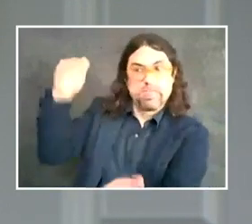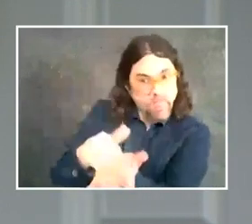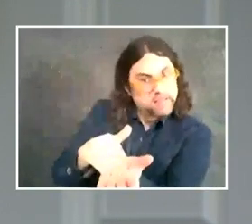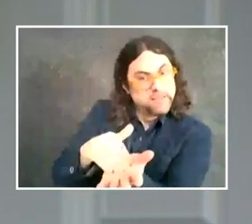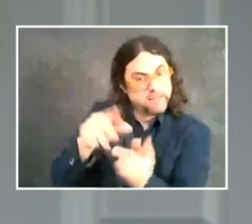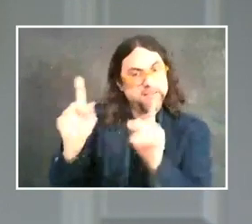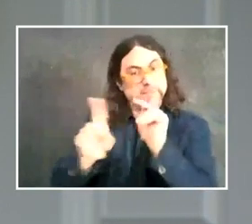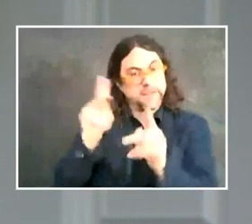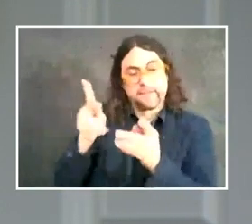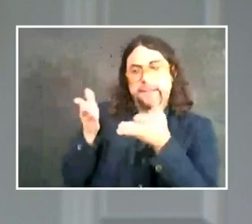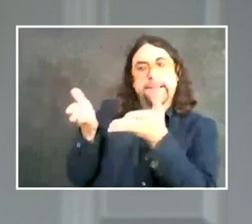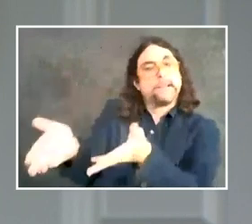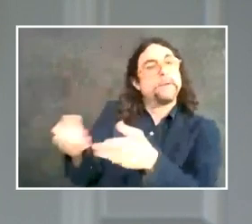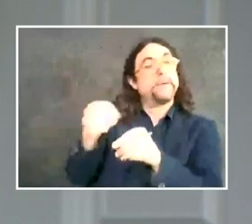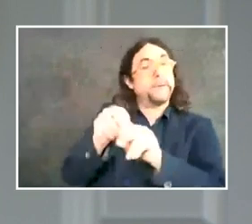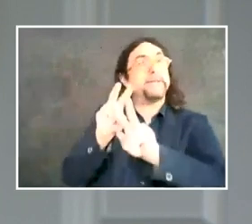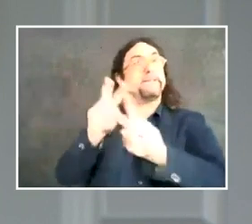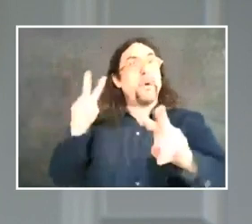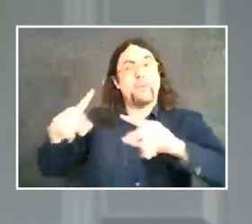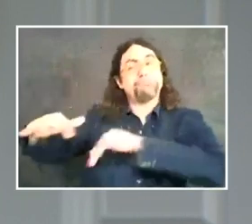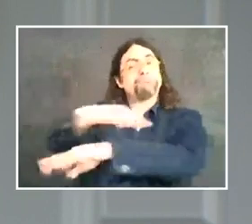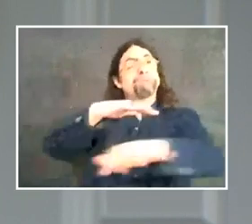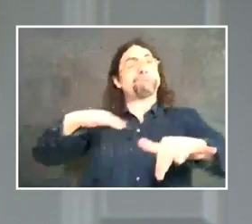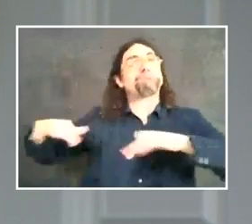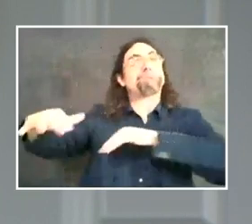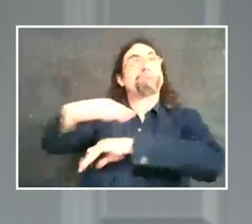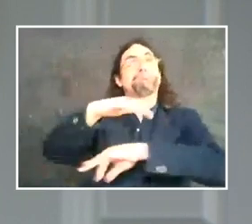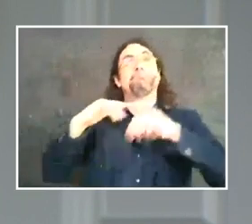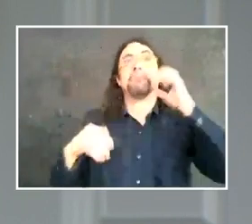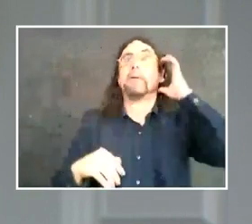ADDITIONAL OFFICERS, I WAS IN